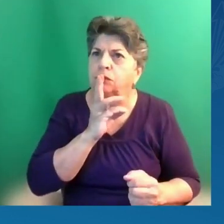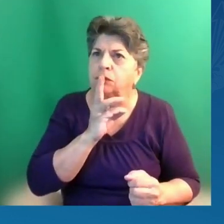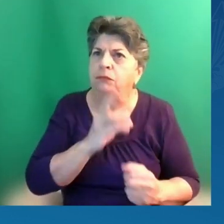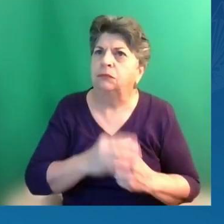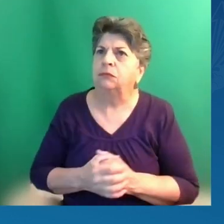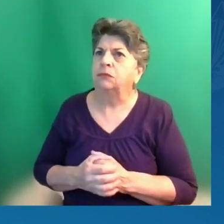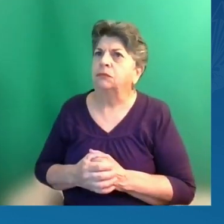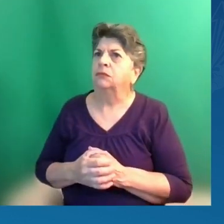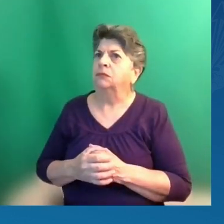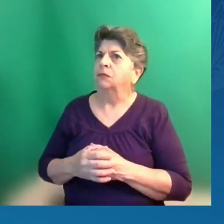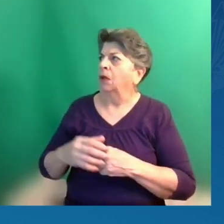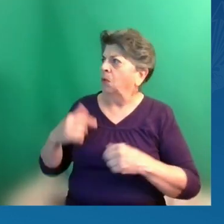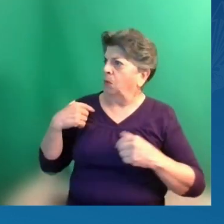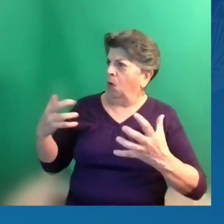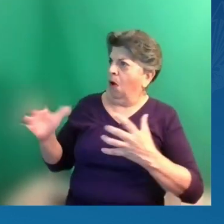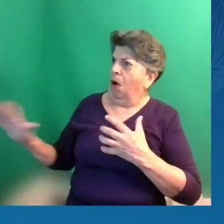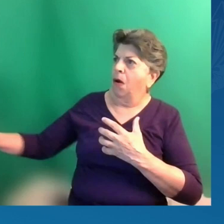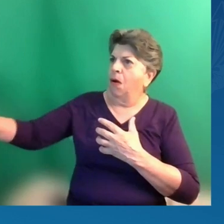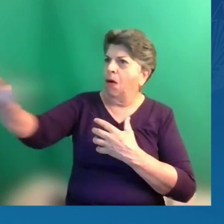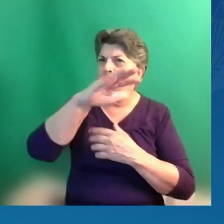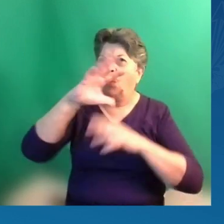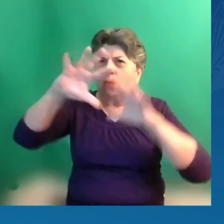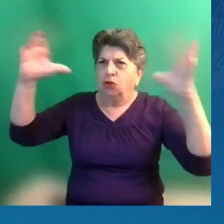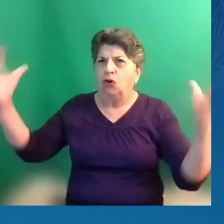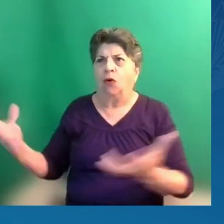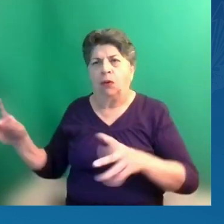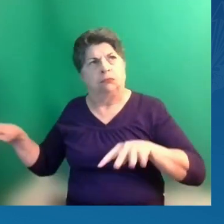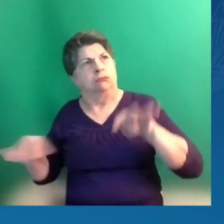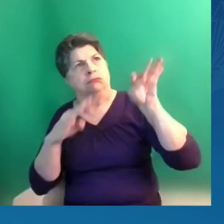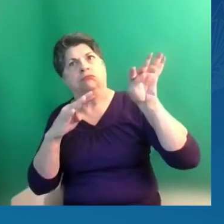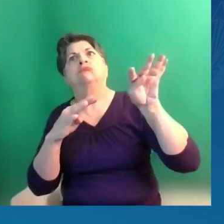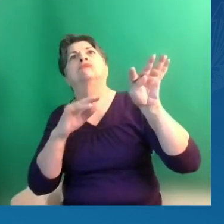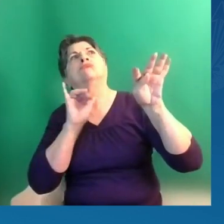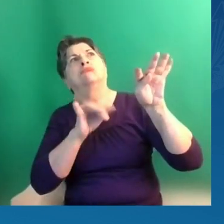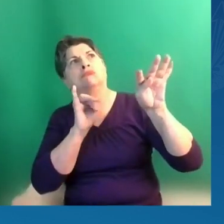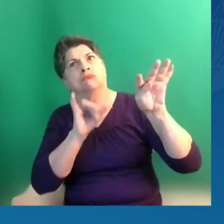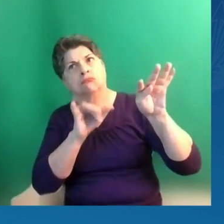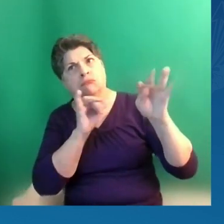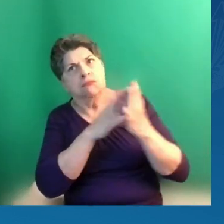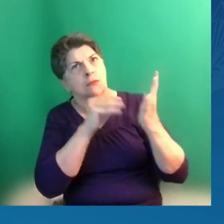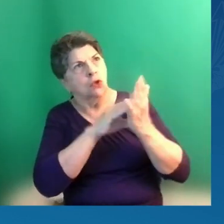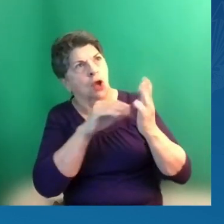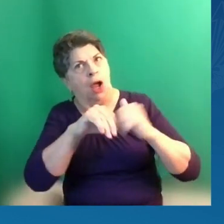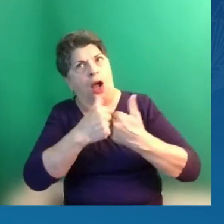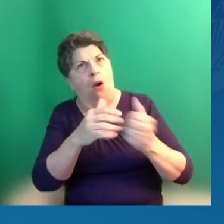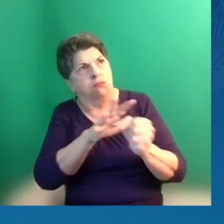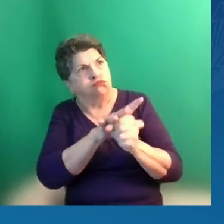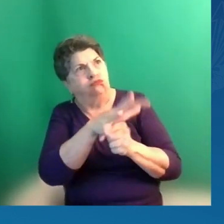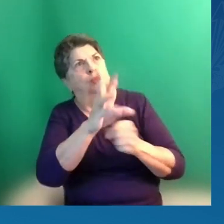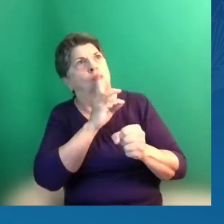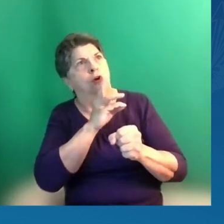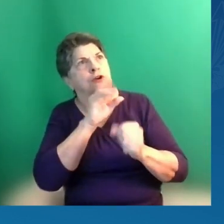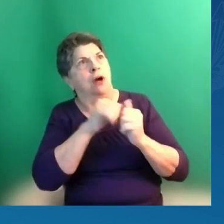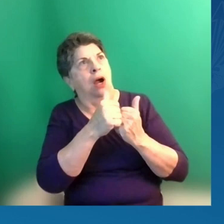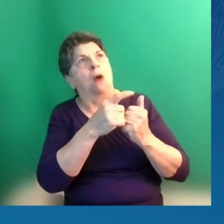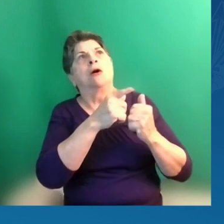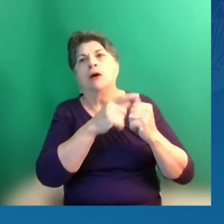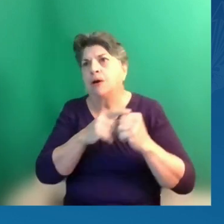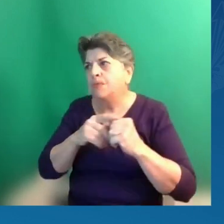to safe water, hygiene, and sanitation services in every community in every country.